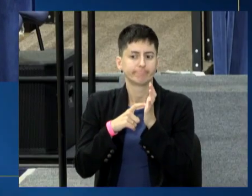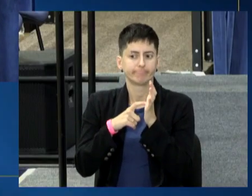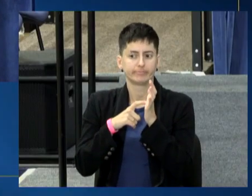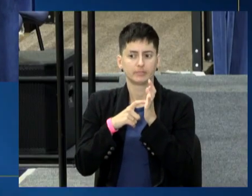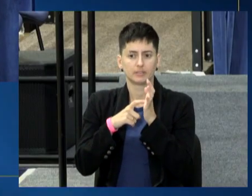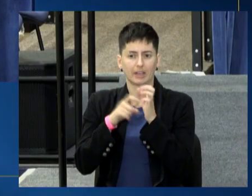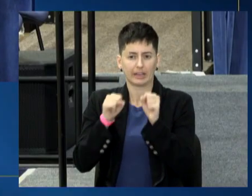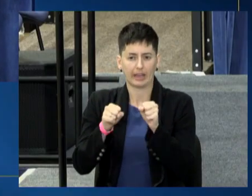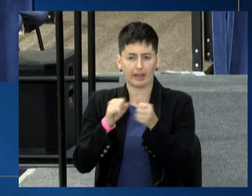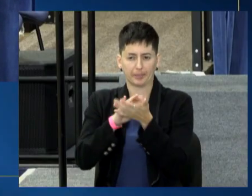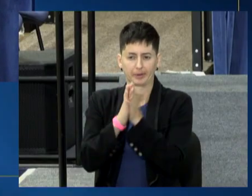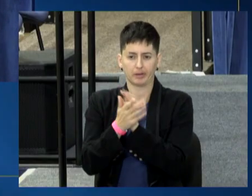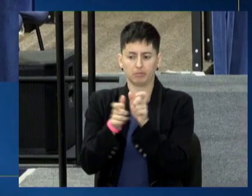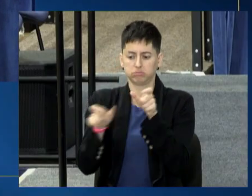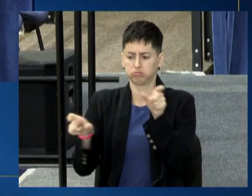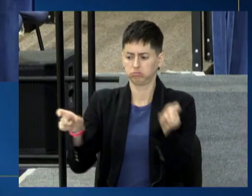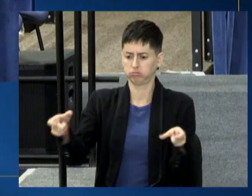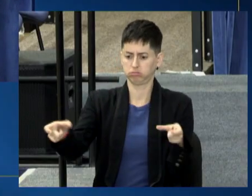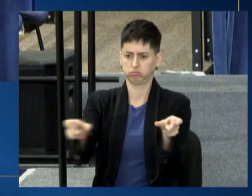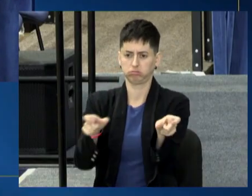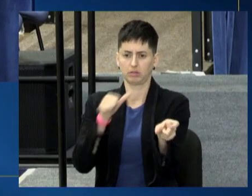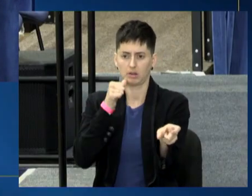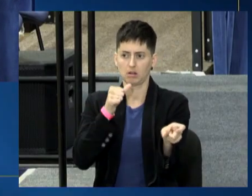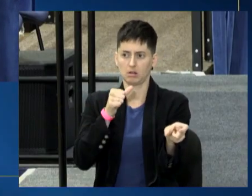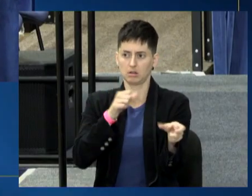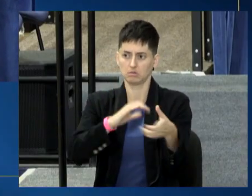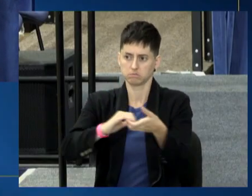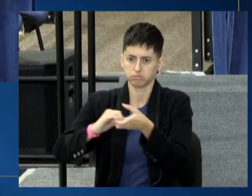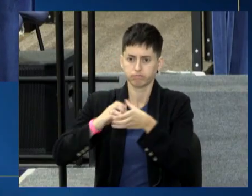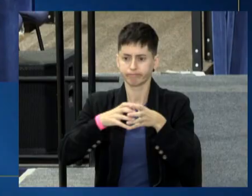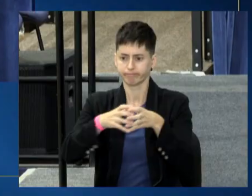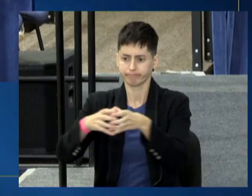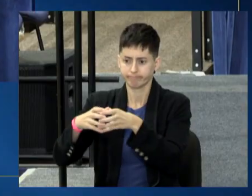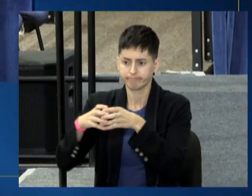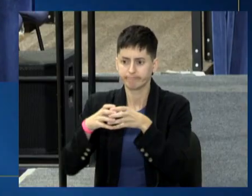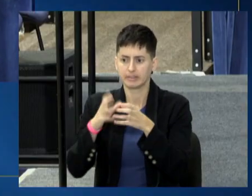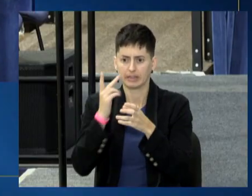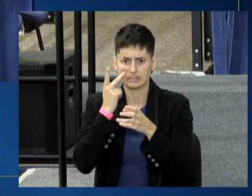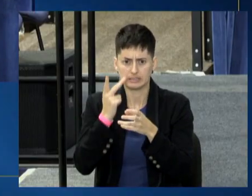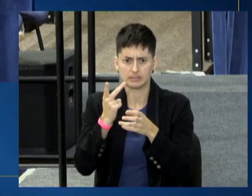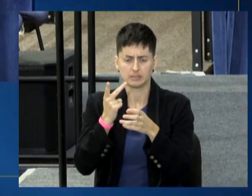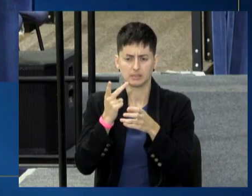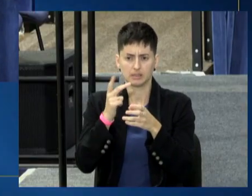to institutions like Moffitt. And it's sometimes a little overwhelming, honestly,